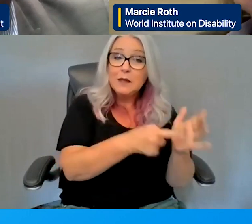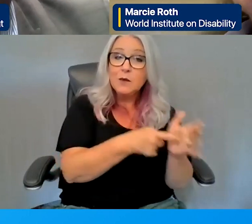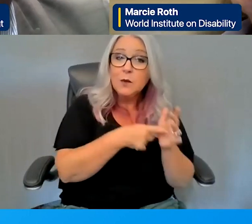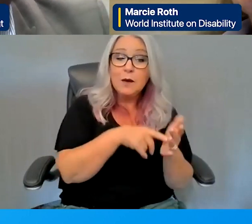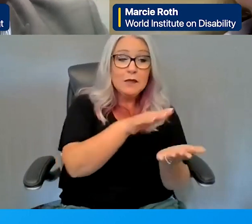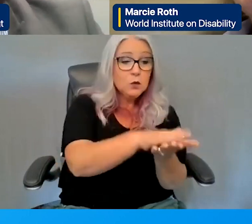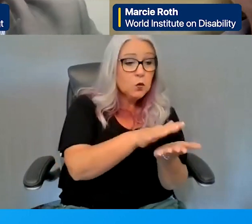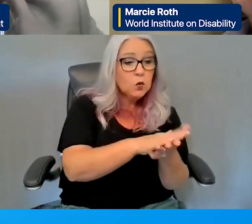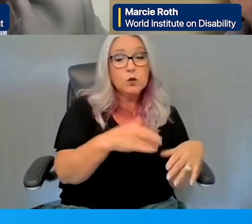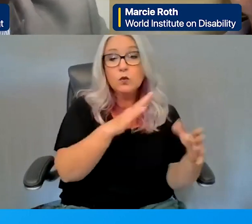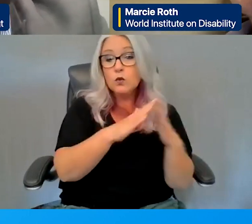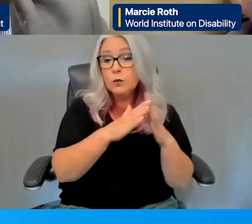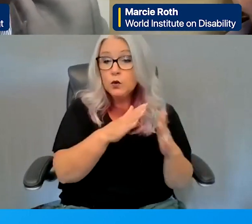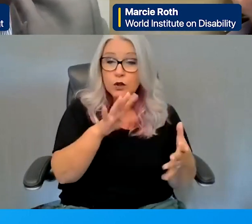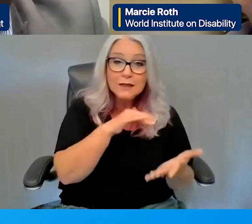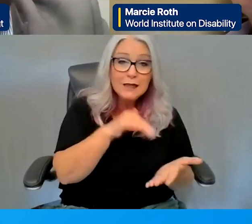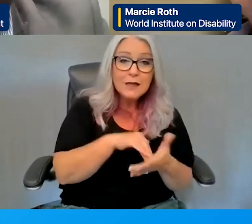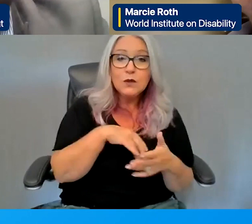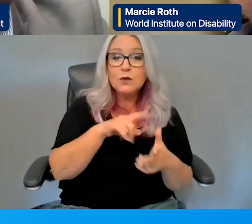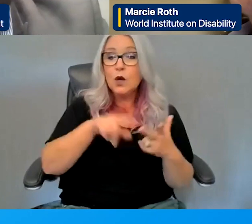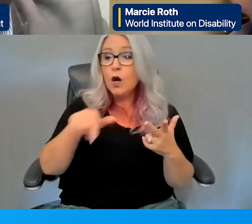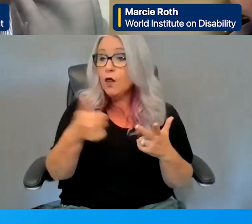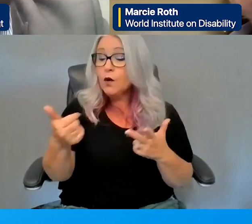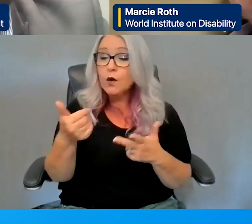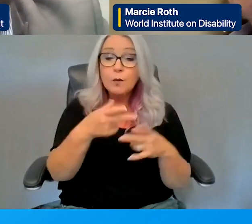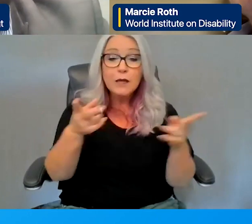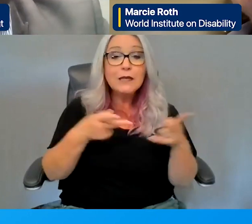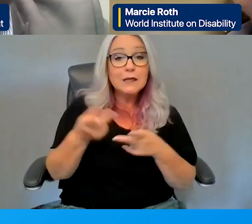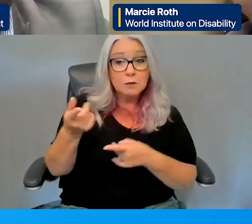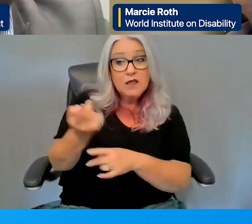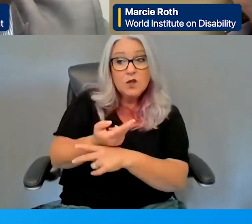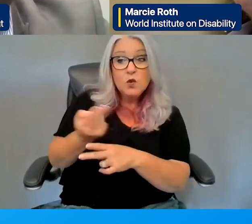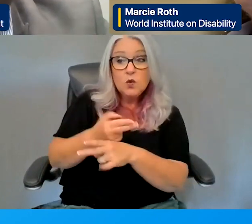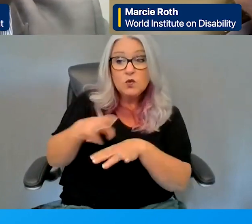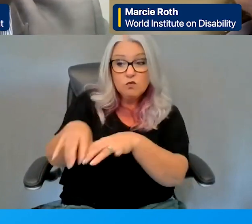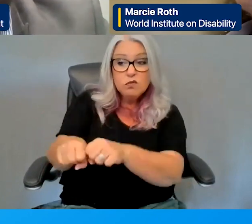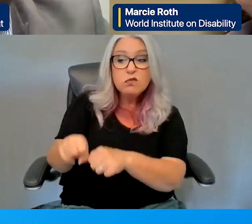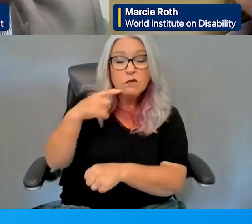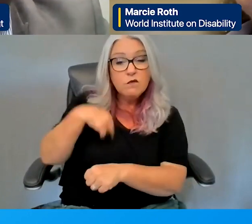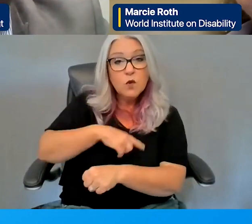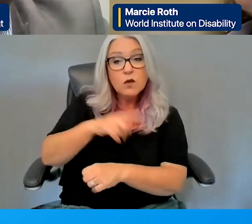centers, the other places that are being used for sheltering,